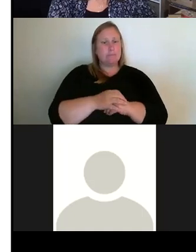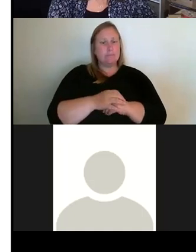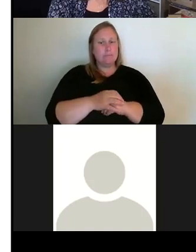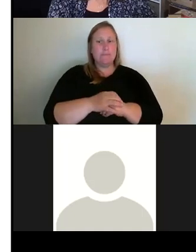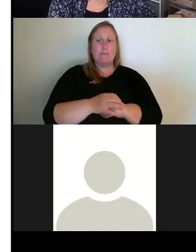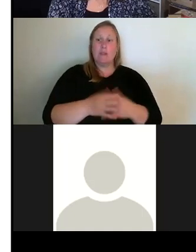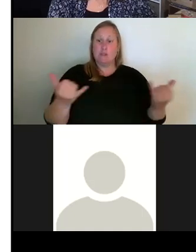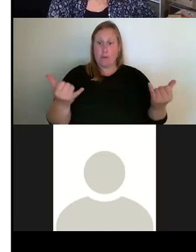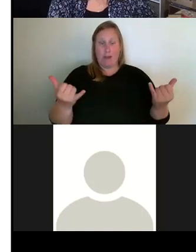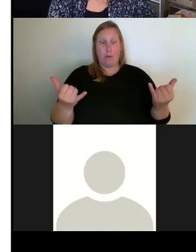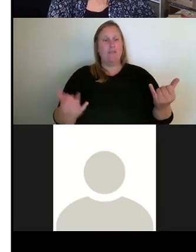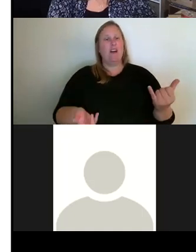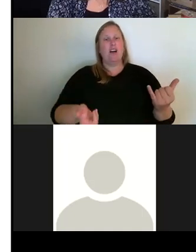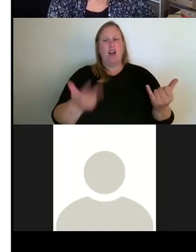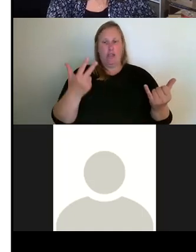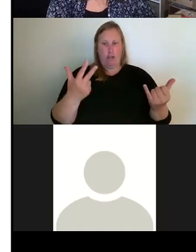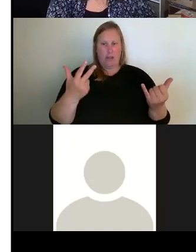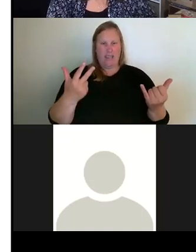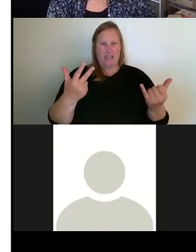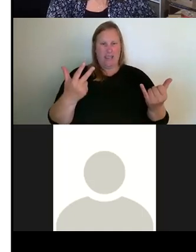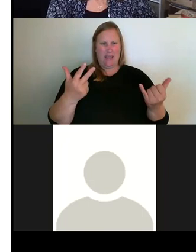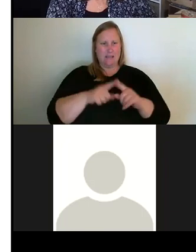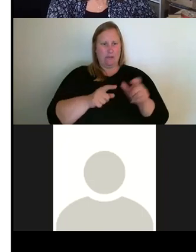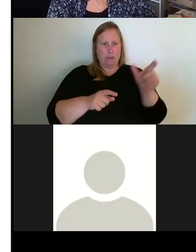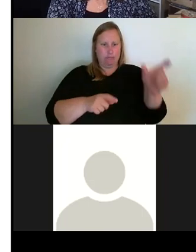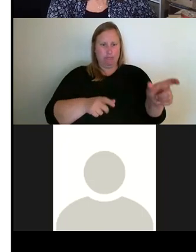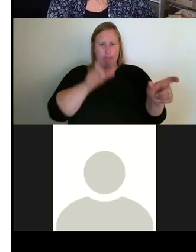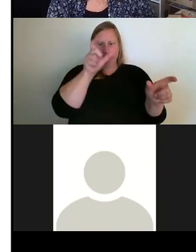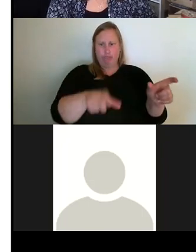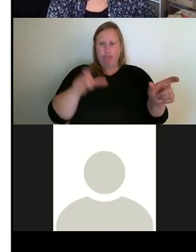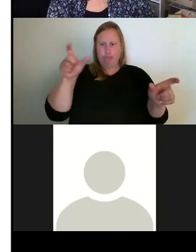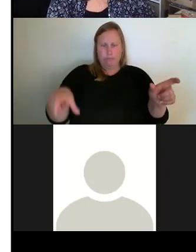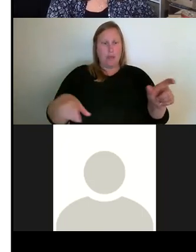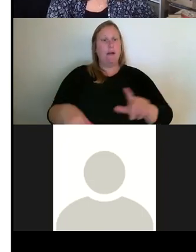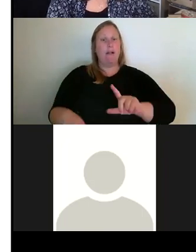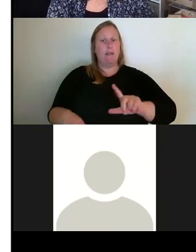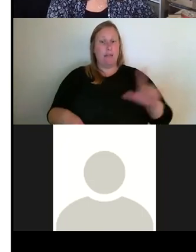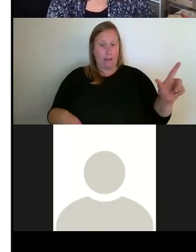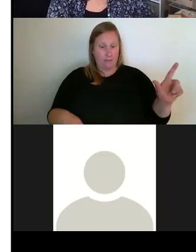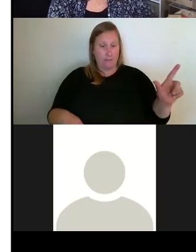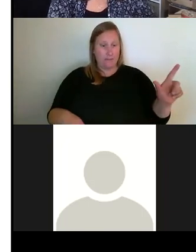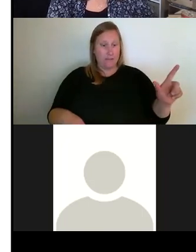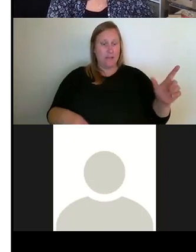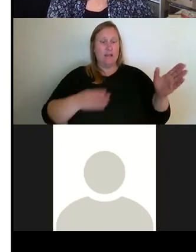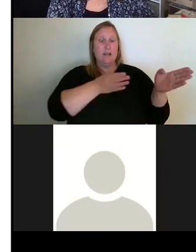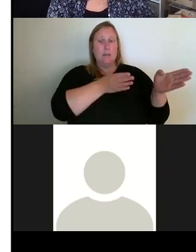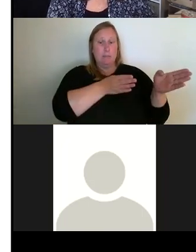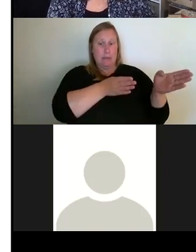process of making content easy to read. The left is the checklist for planning.